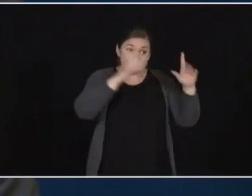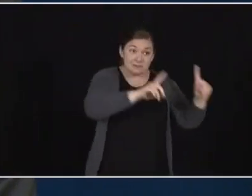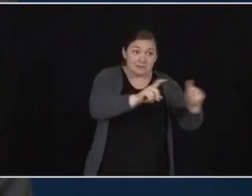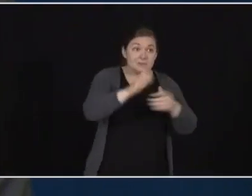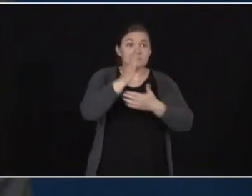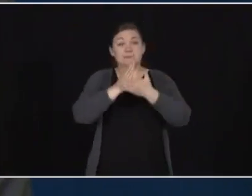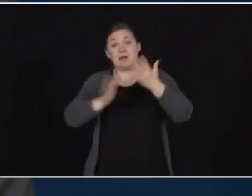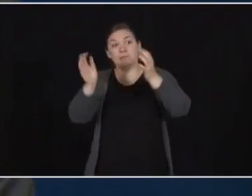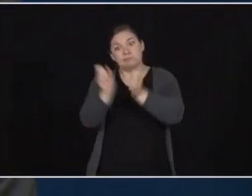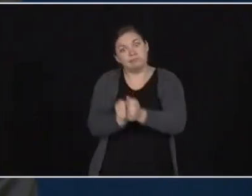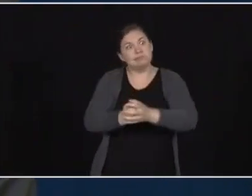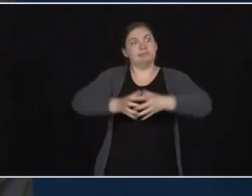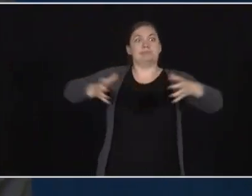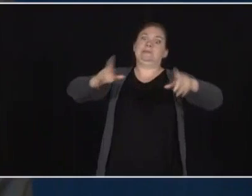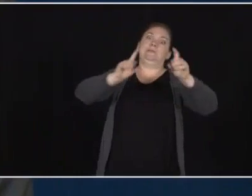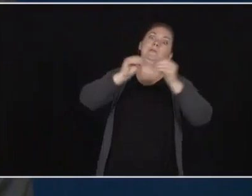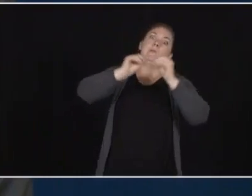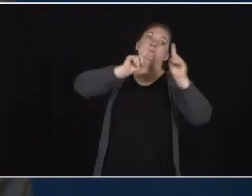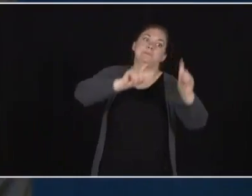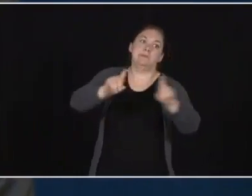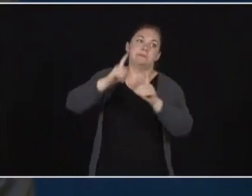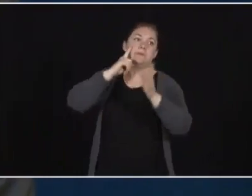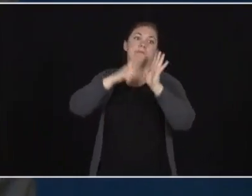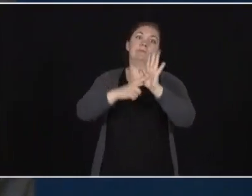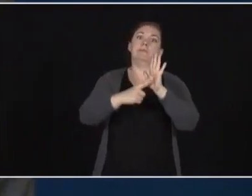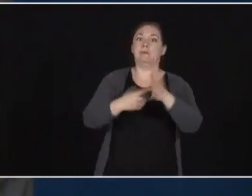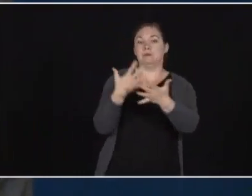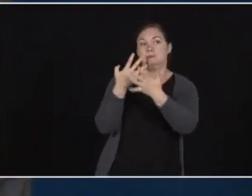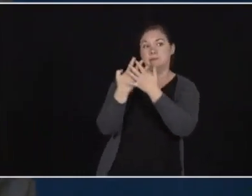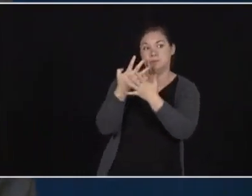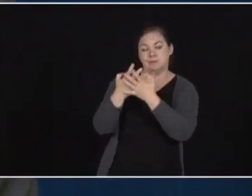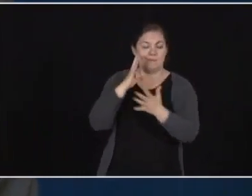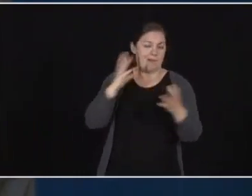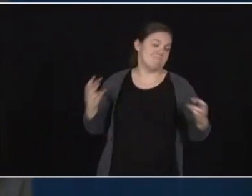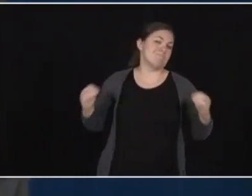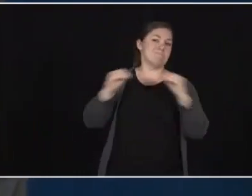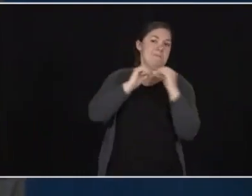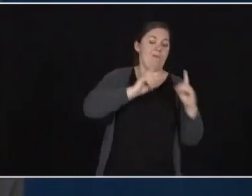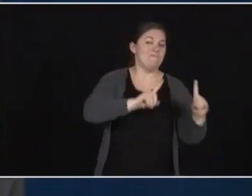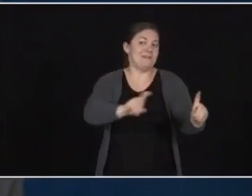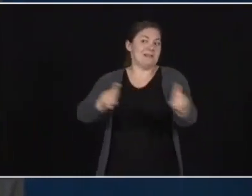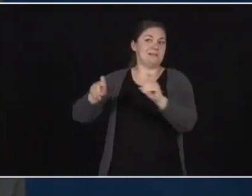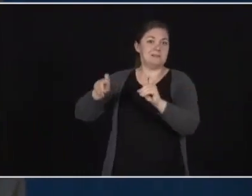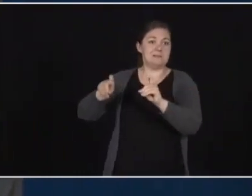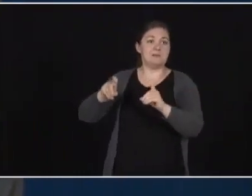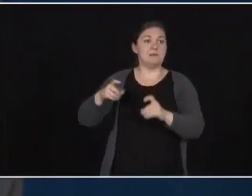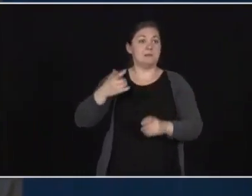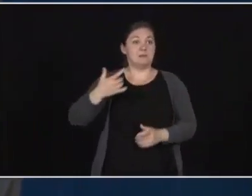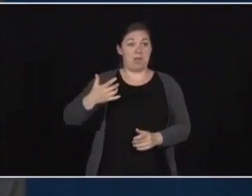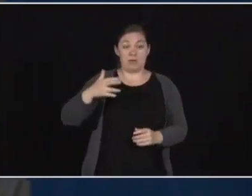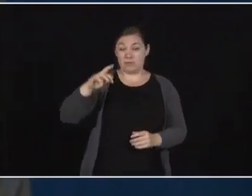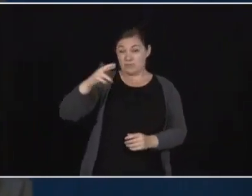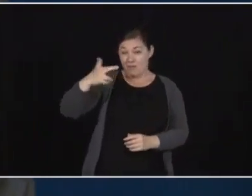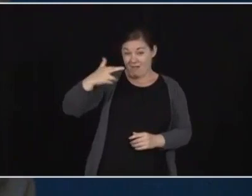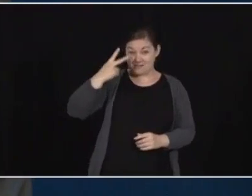A number of the settings have already had testing and were moving further out into correctional facilities over the next period of time.